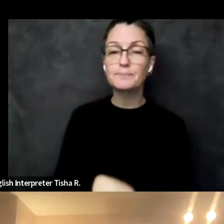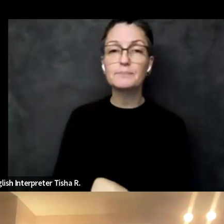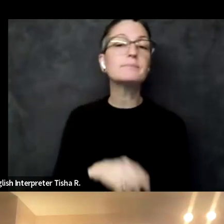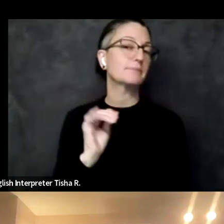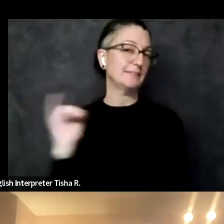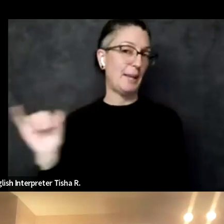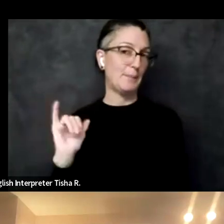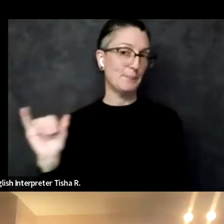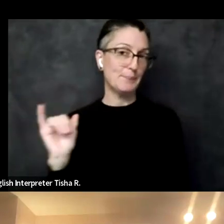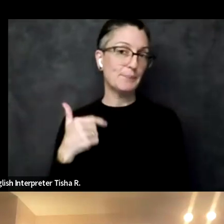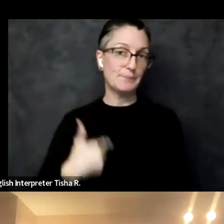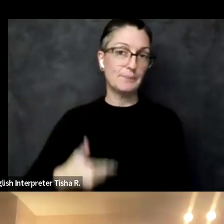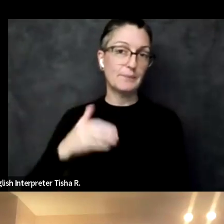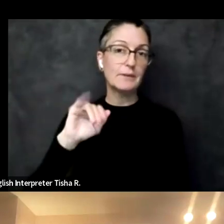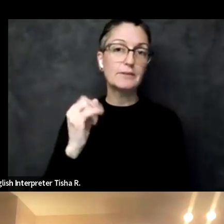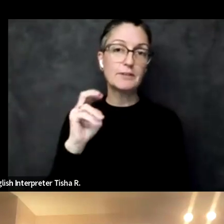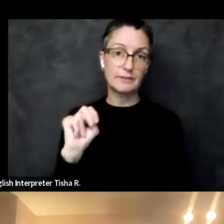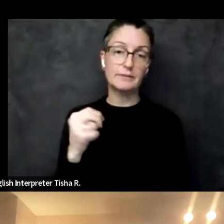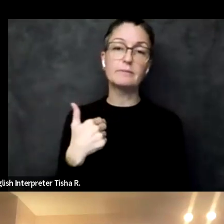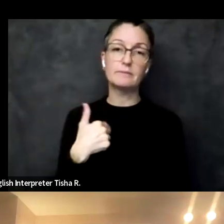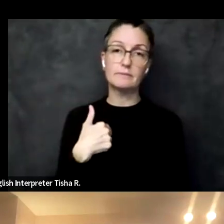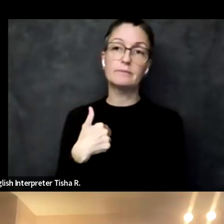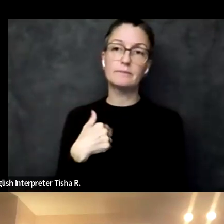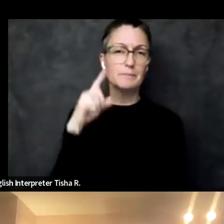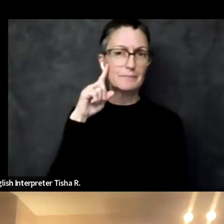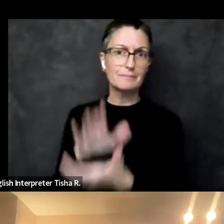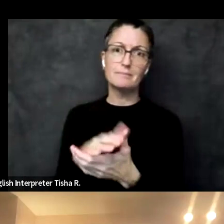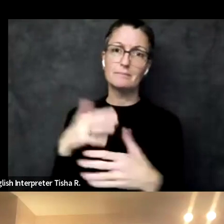So I really believe in the importance of community.